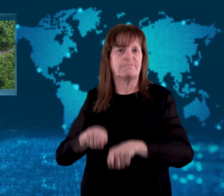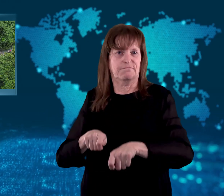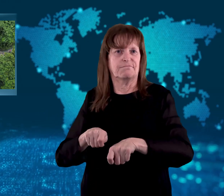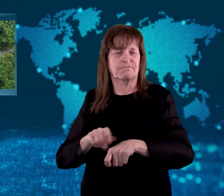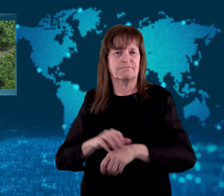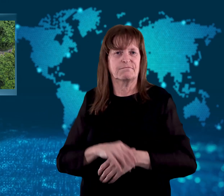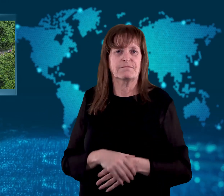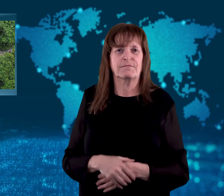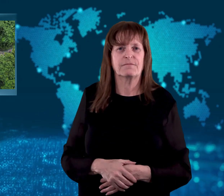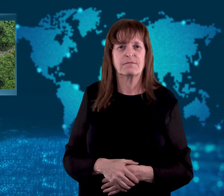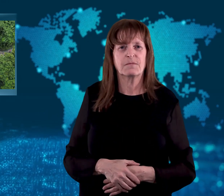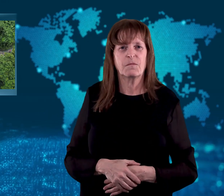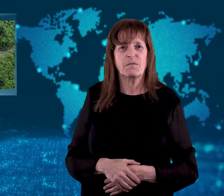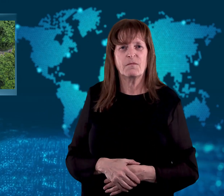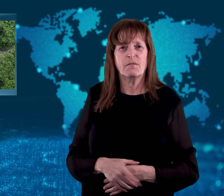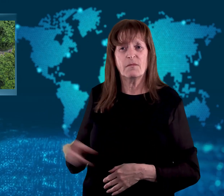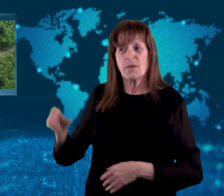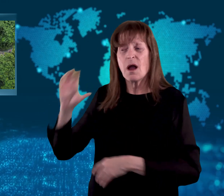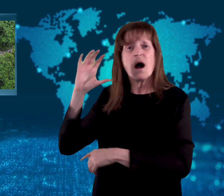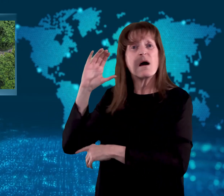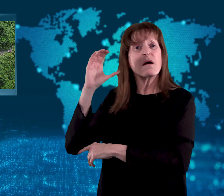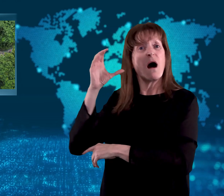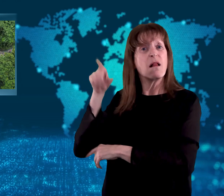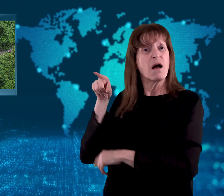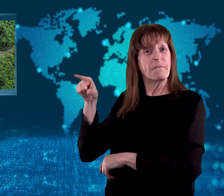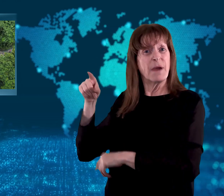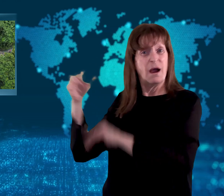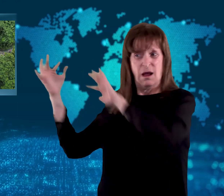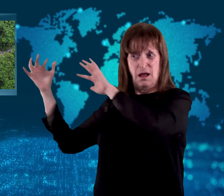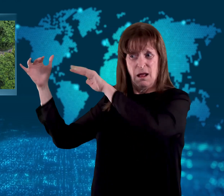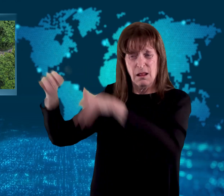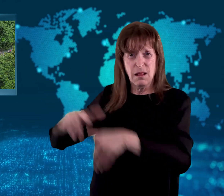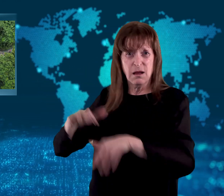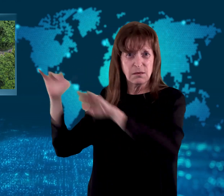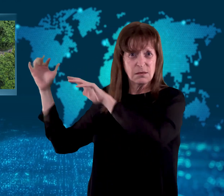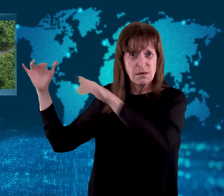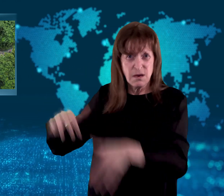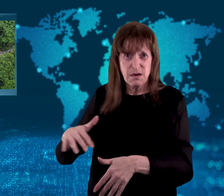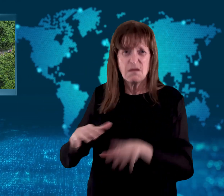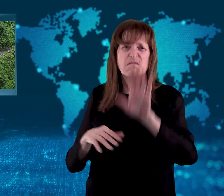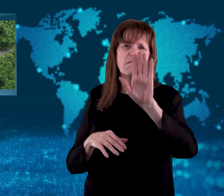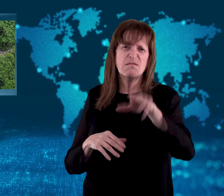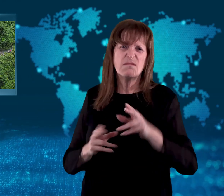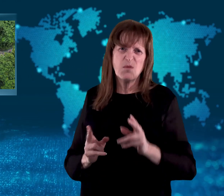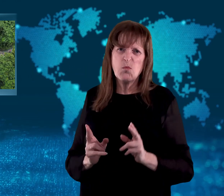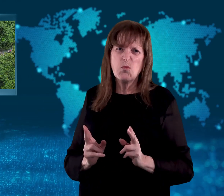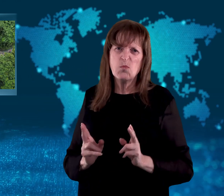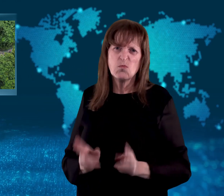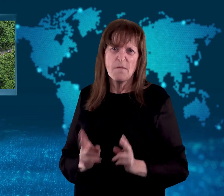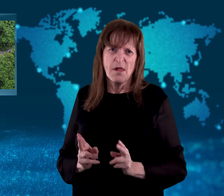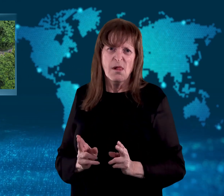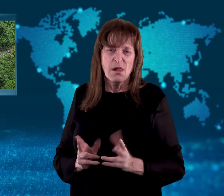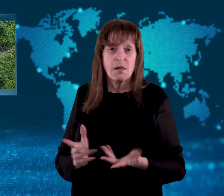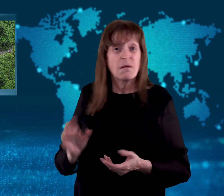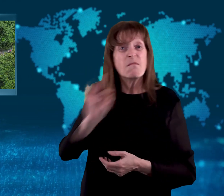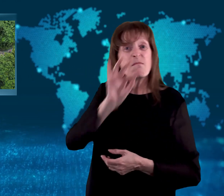They ended the search after 24 hours.